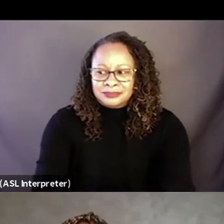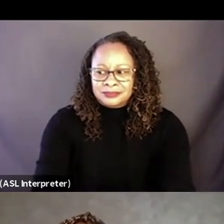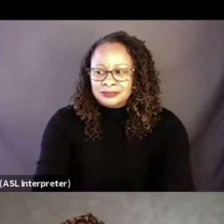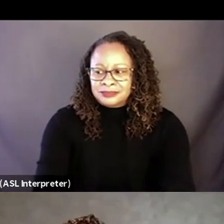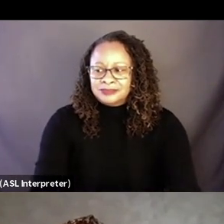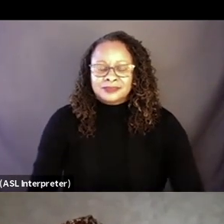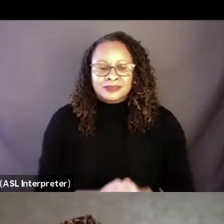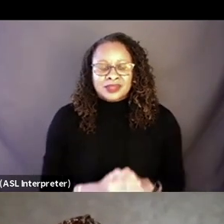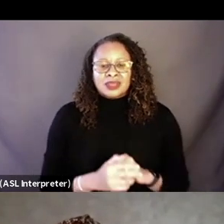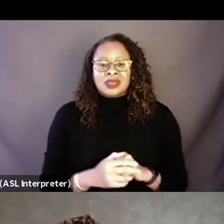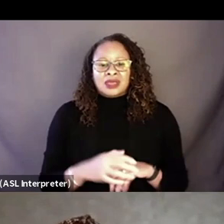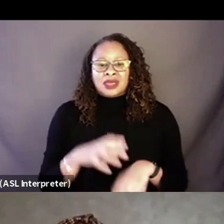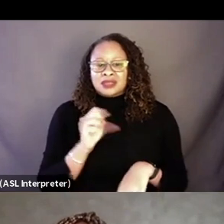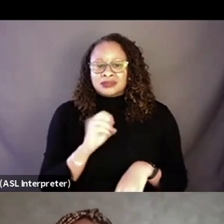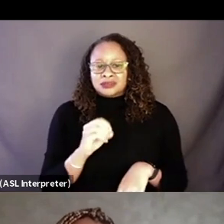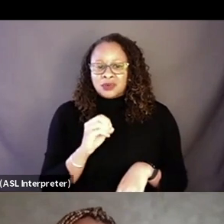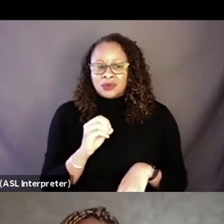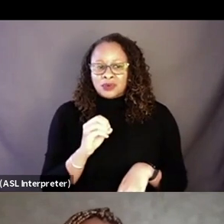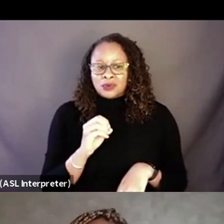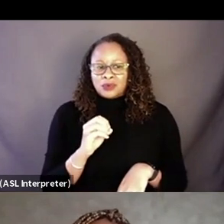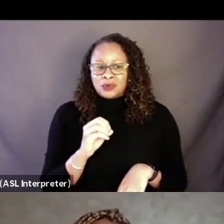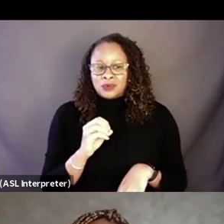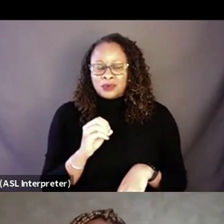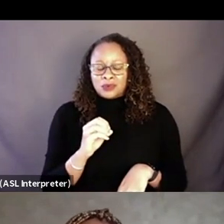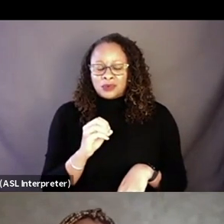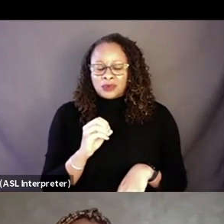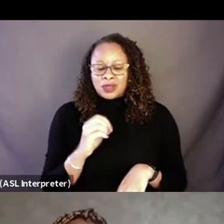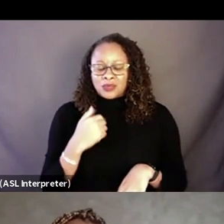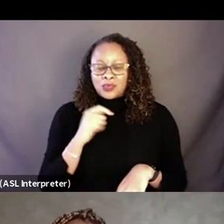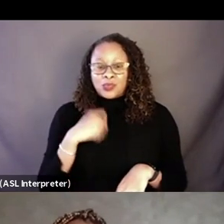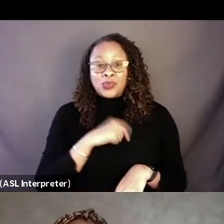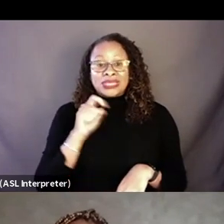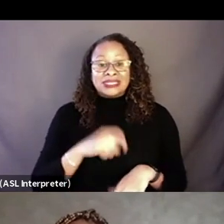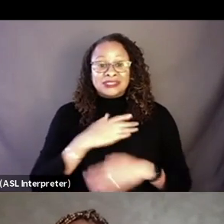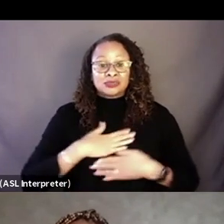But at the same time we witnessed this family in lighter moments.